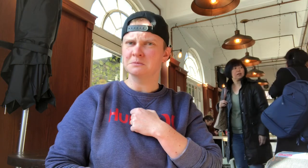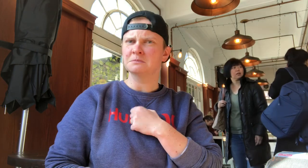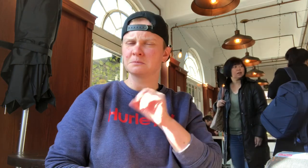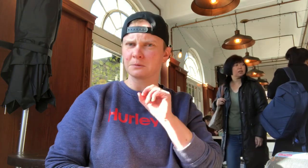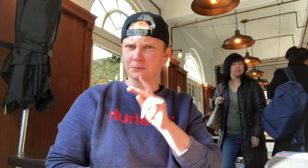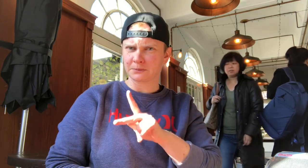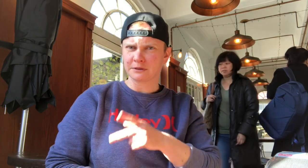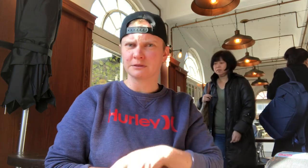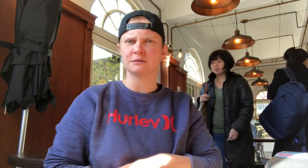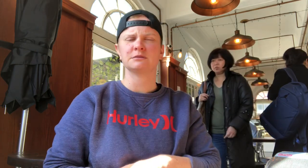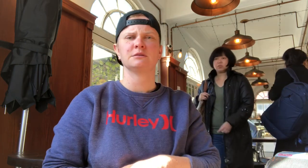Ok...